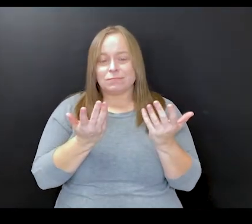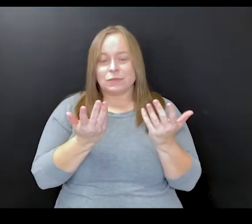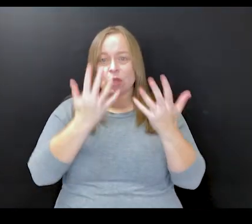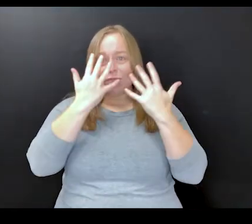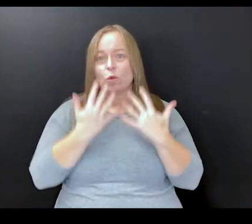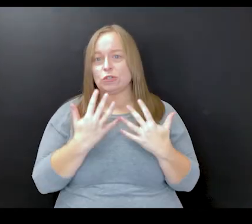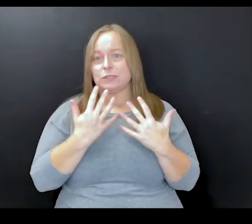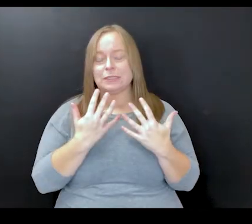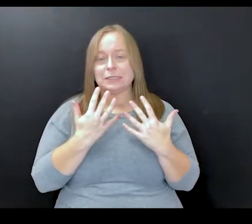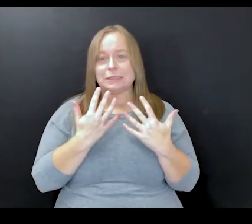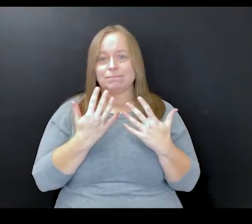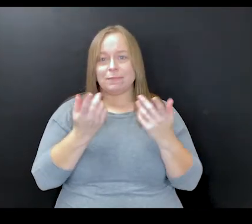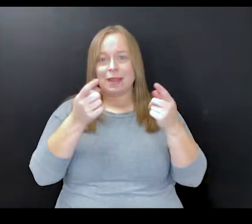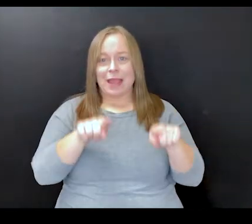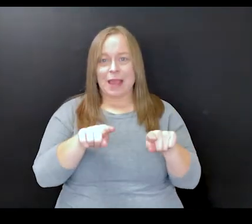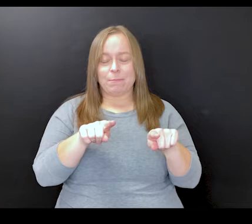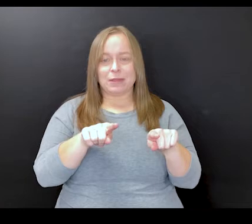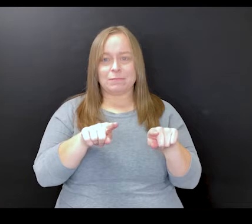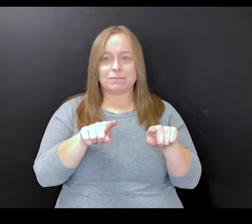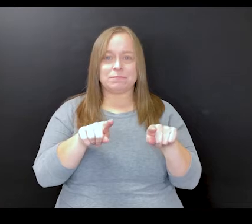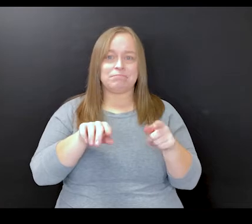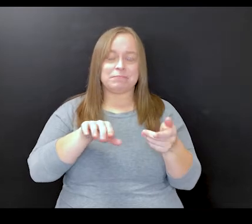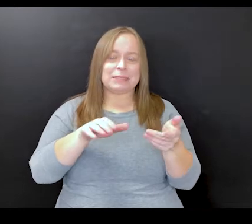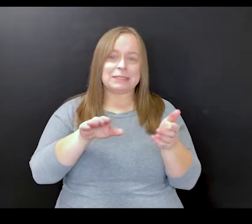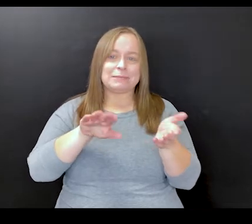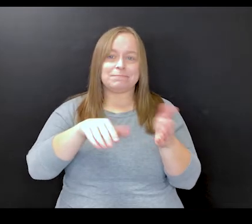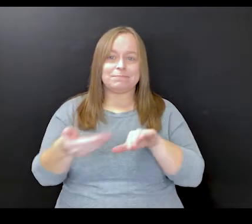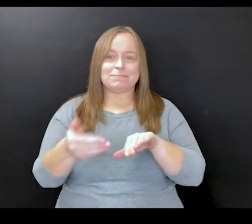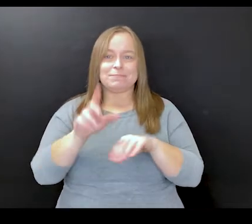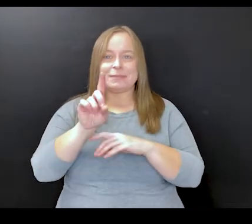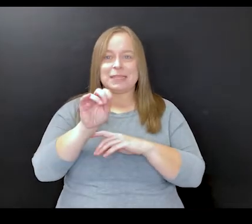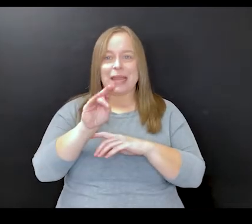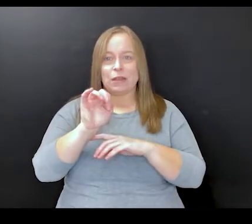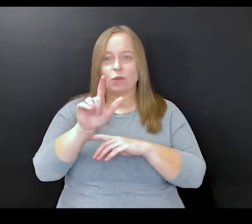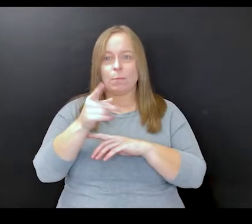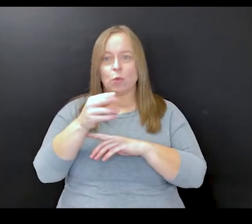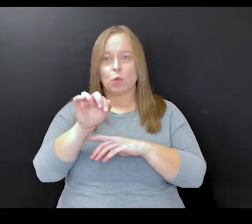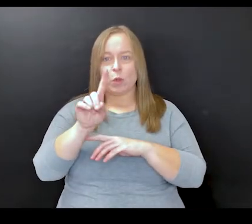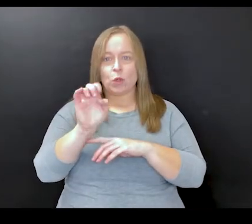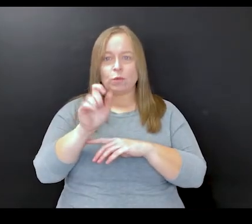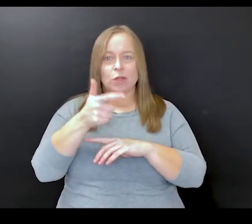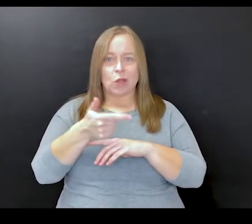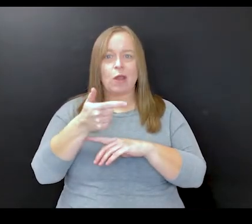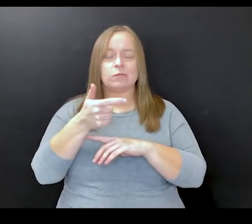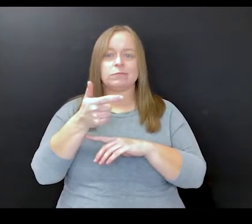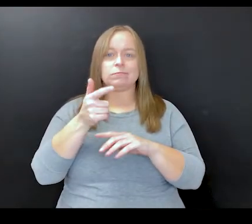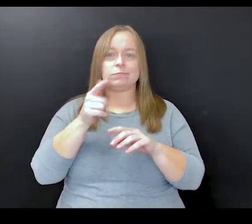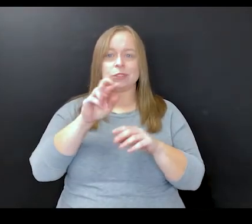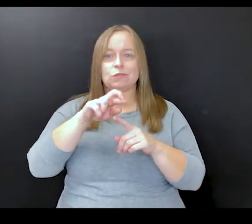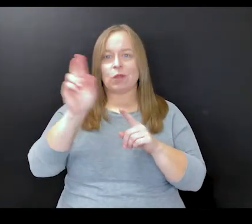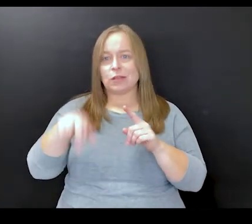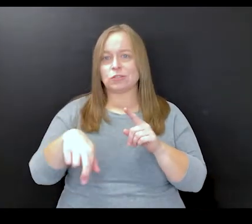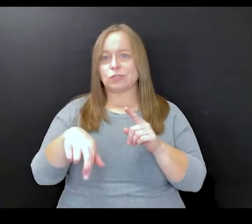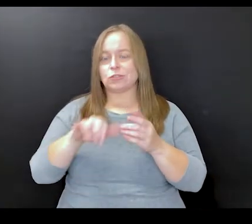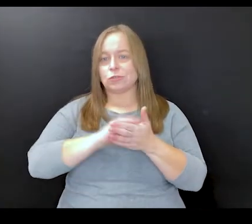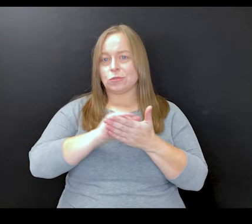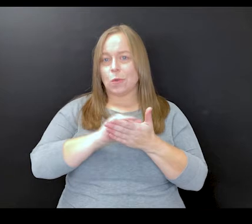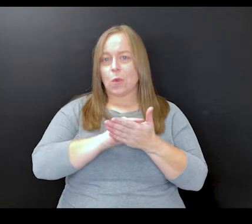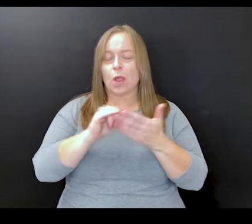you know, unfortunately, play out in fatal ways. Daniel Prude was gunned down in Rochester.